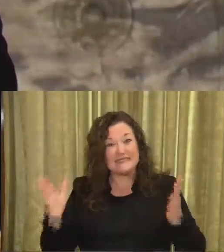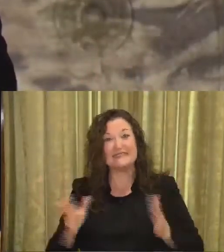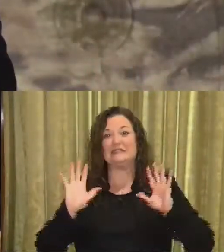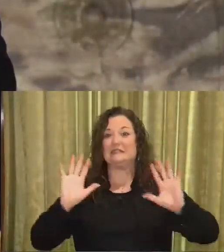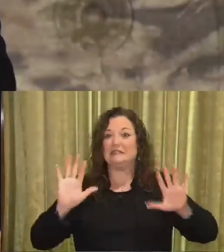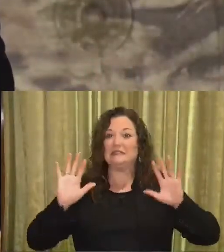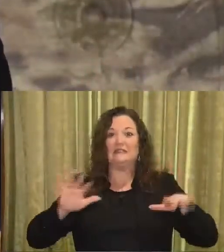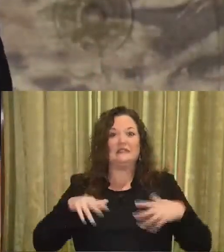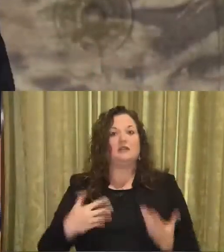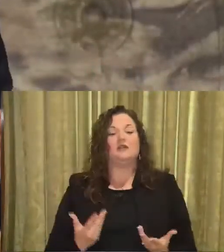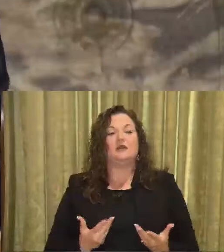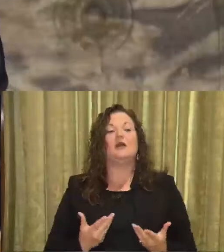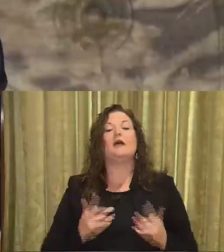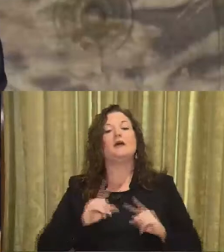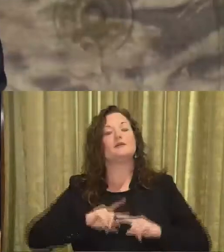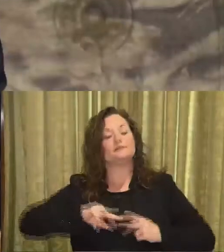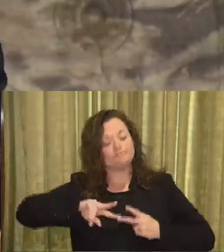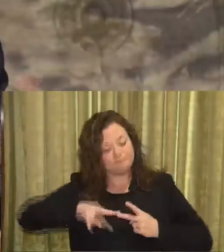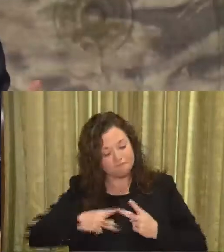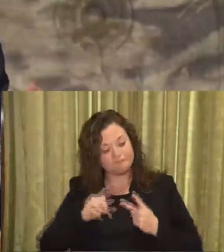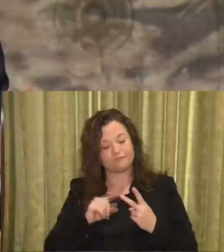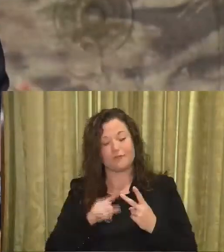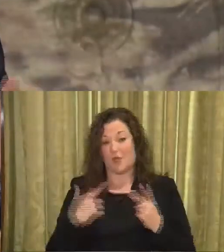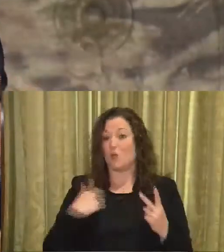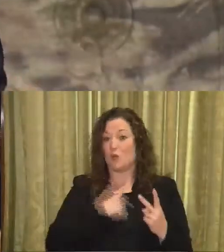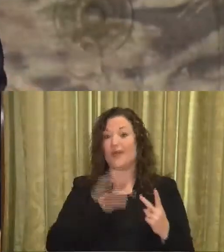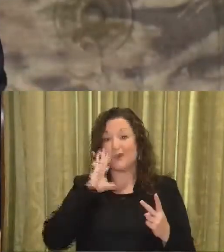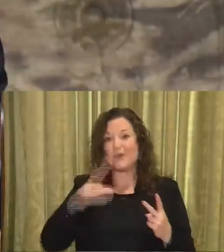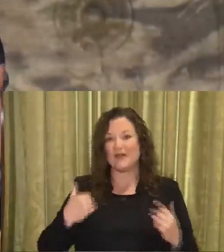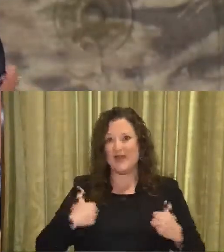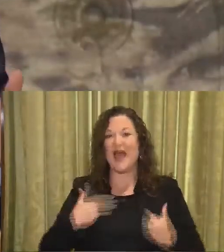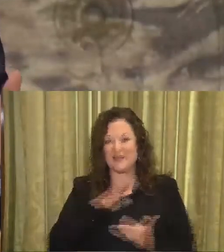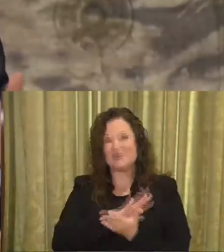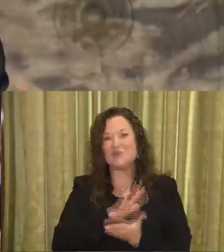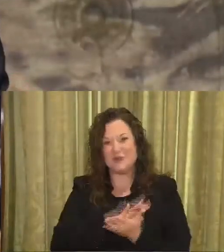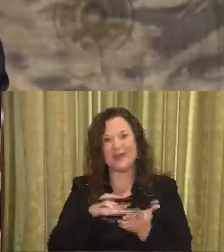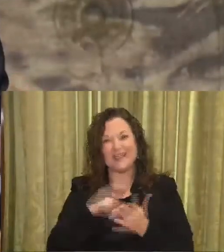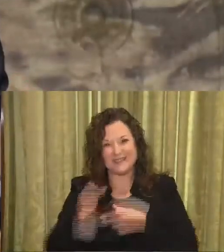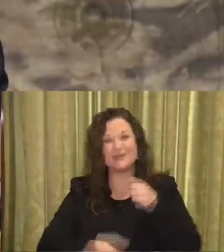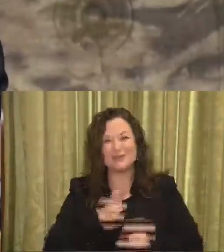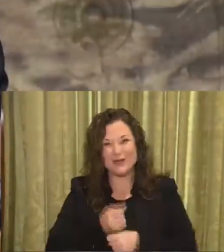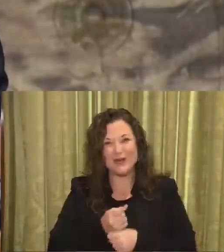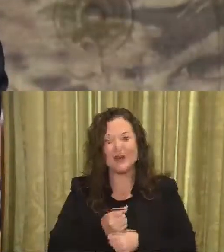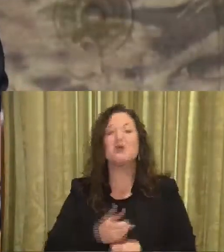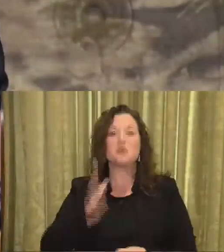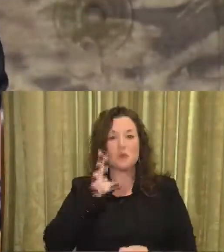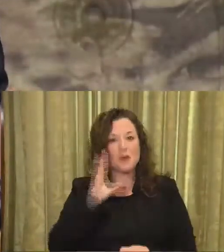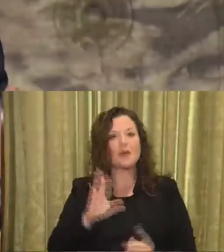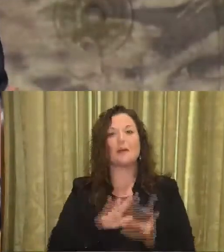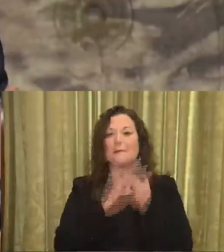But then secondly, we're going to have school this year, and it's going to be very successful.